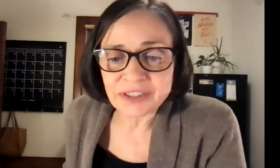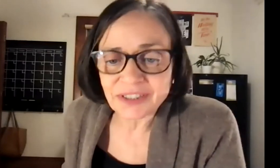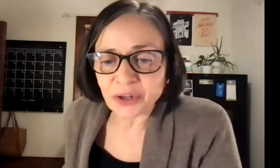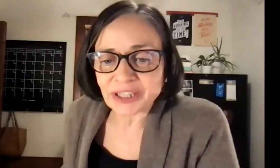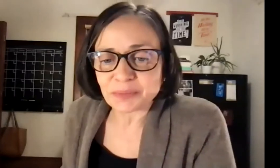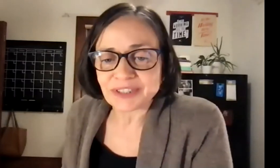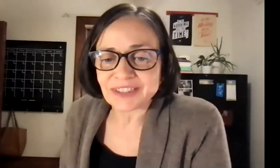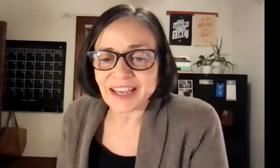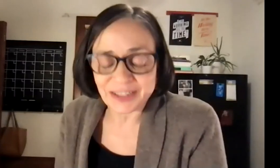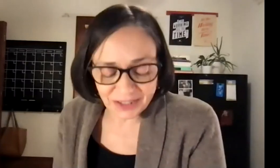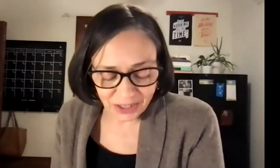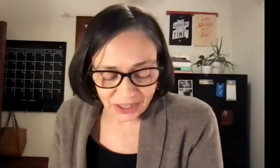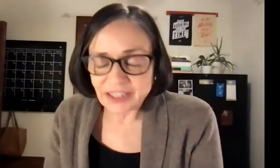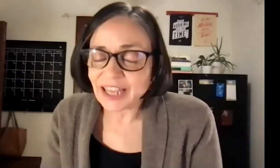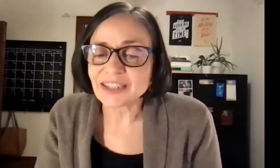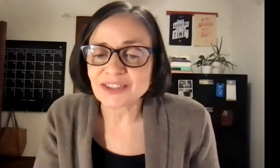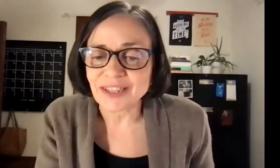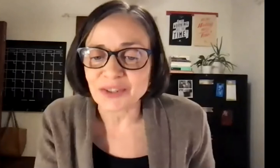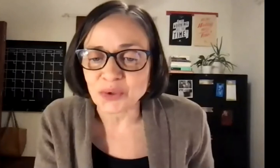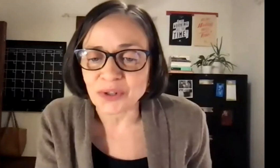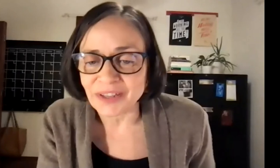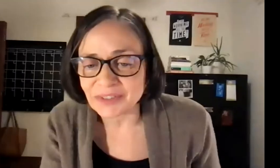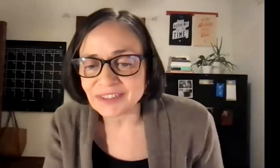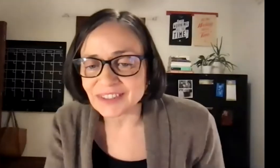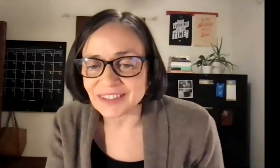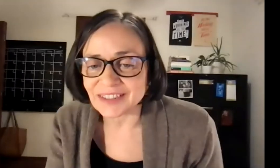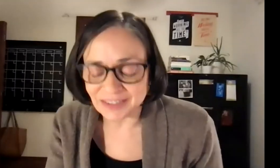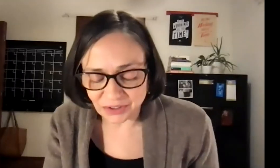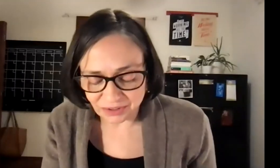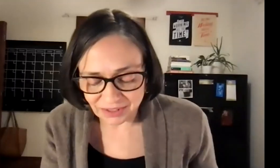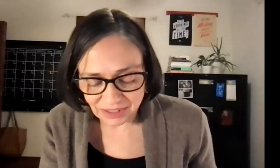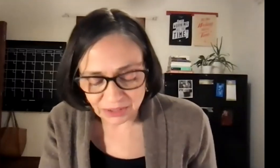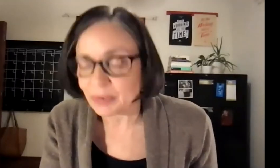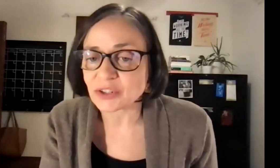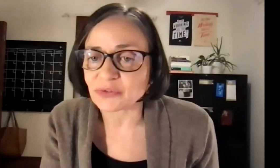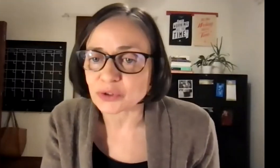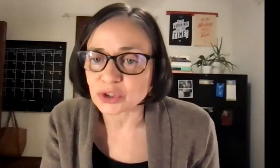says here that her "Leisure and Unseen Series" of which "Picnic" is one of them, "Delves